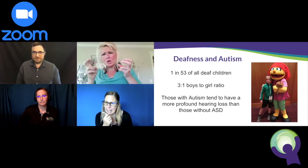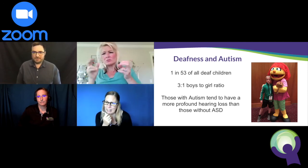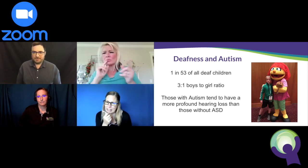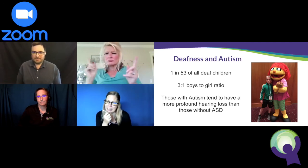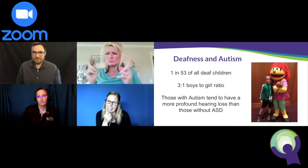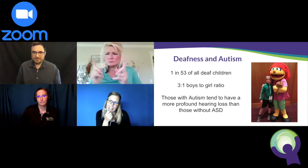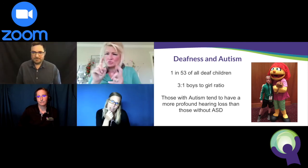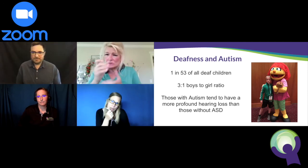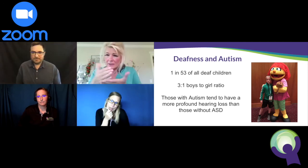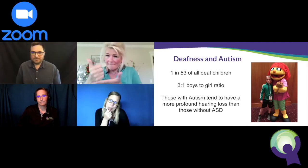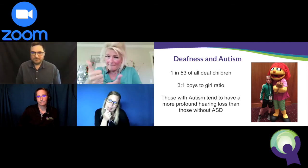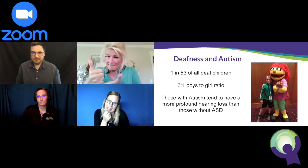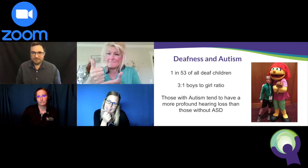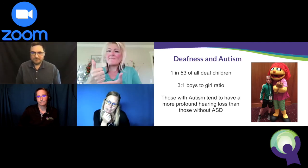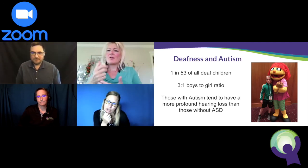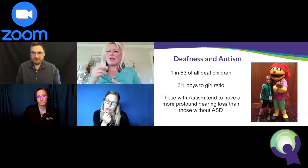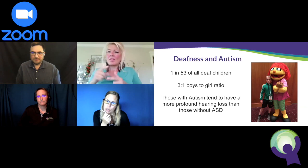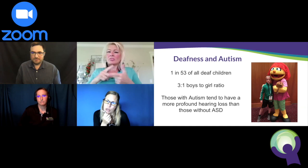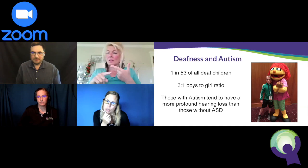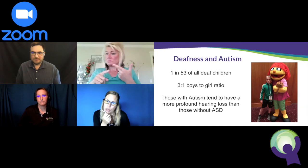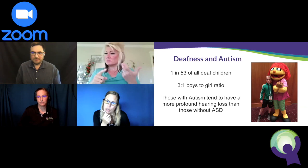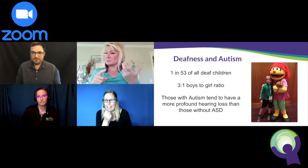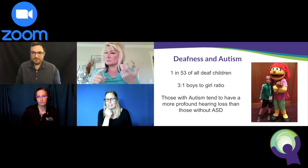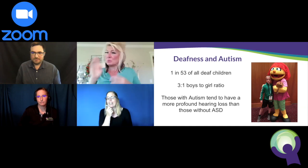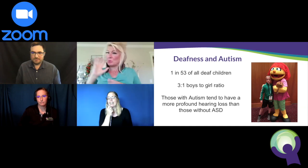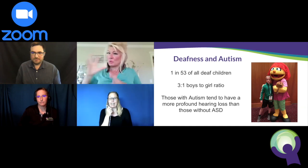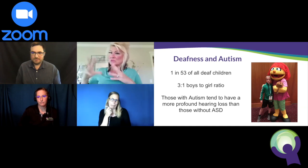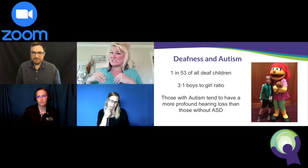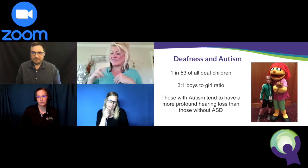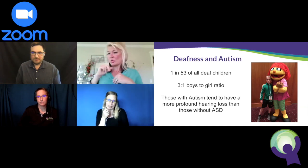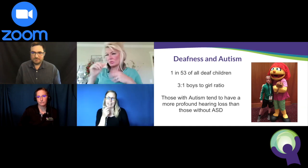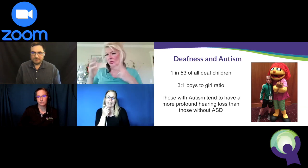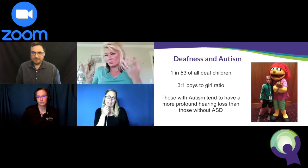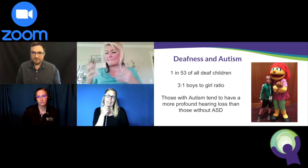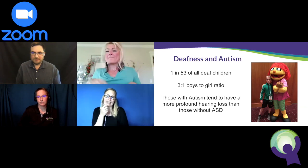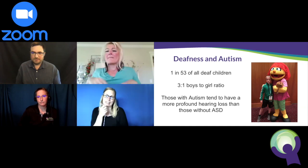they'll say maybe they struggle with that topic or something